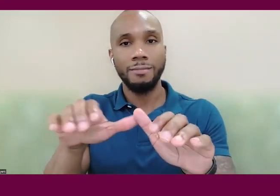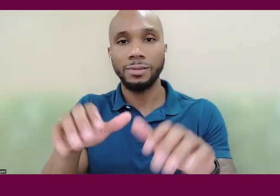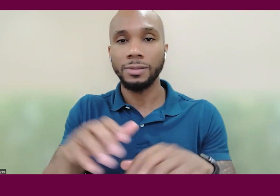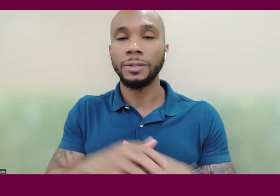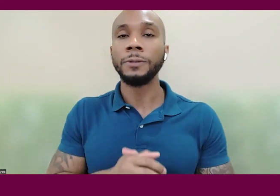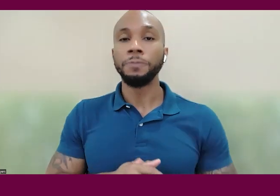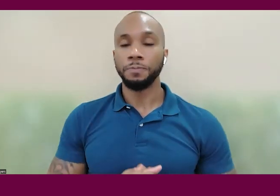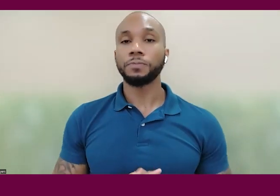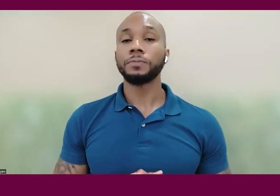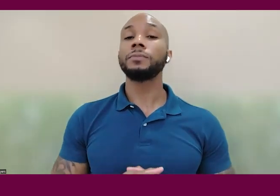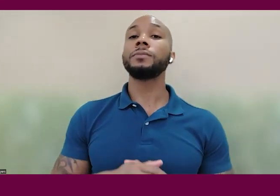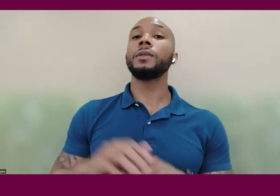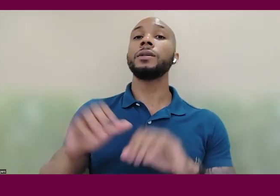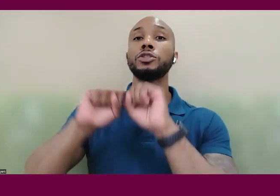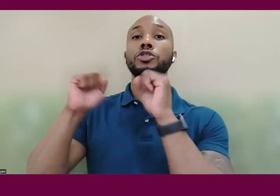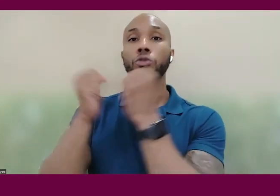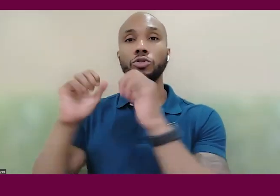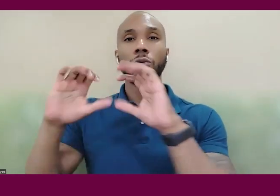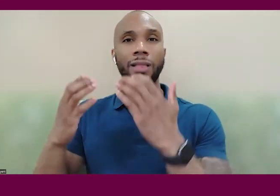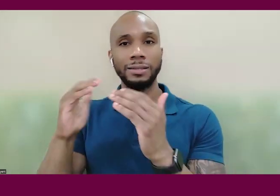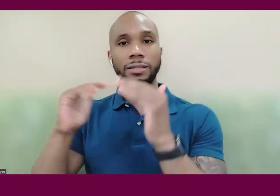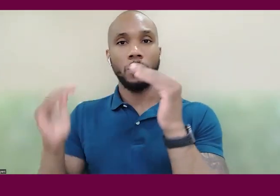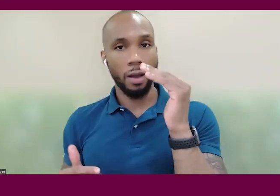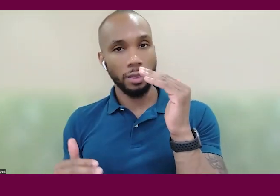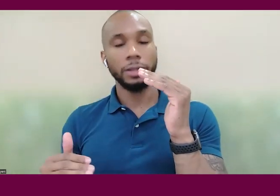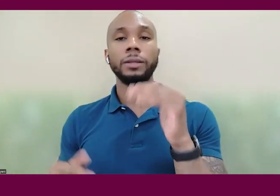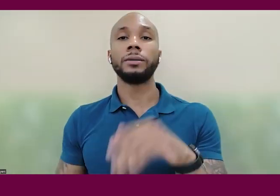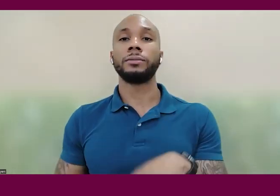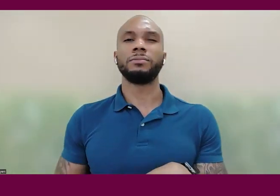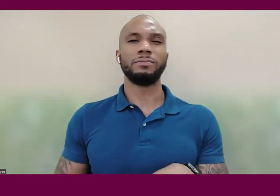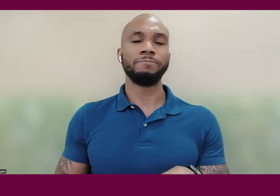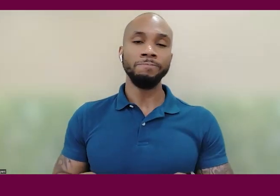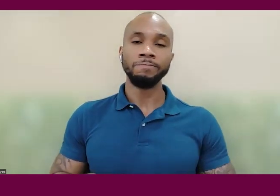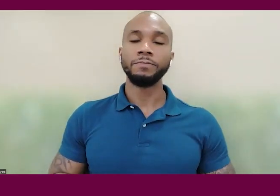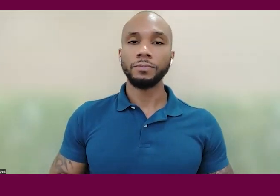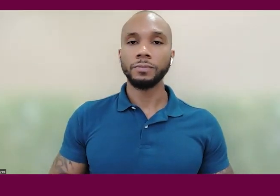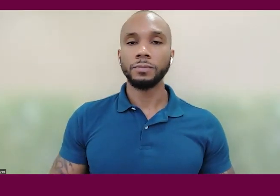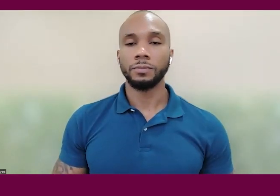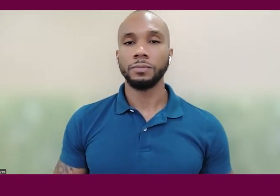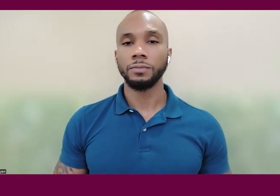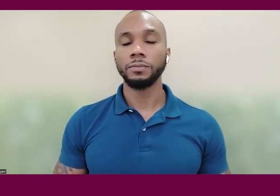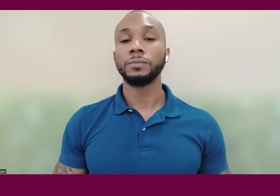That's social class inequality doing what social class inequality does.